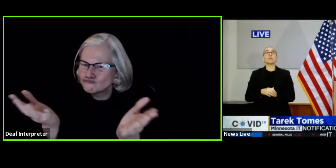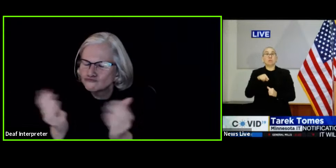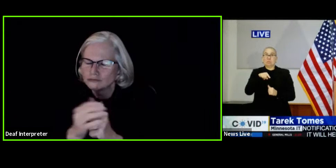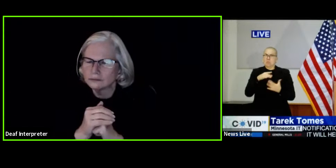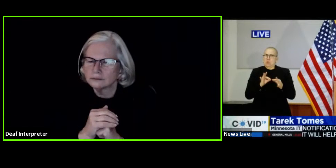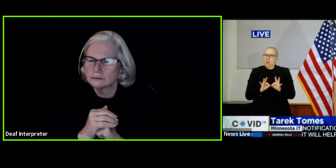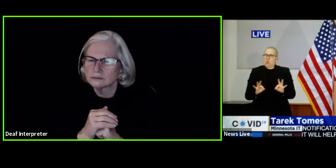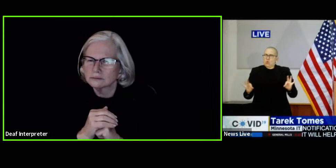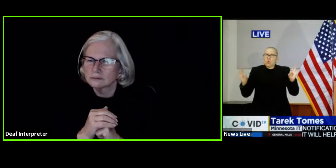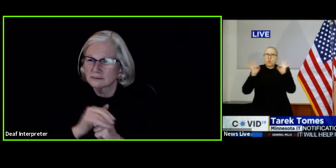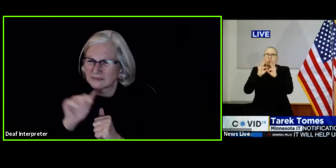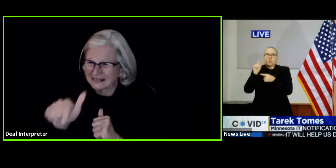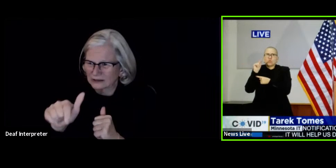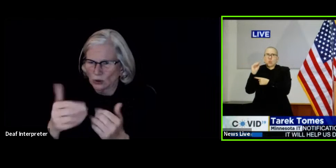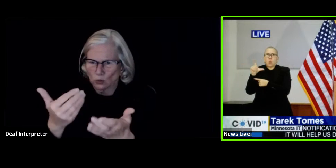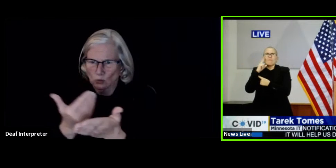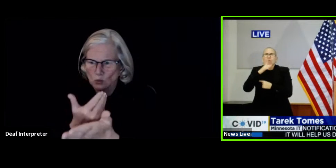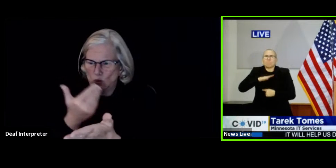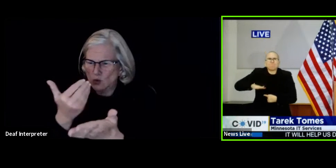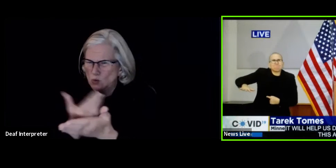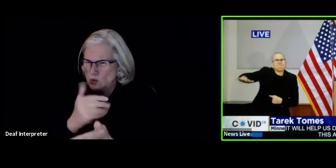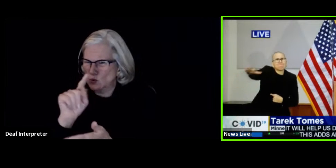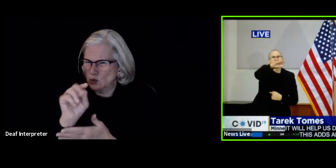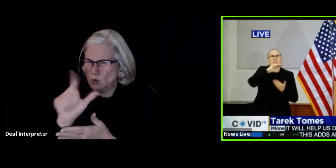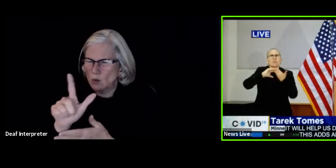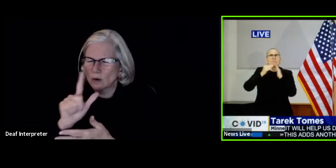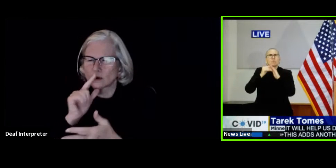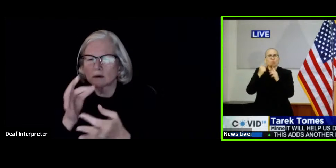COMMUNITIES THAT ALLOWS US TO BRING OUR MOBILE PHONES TO THE